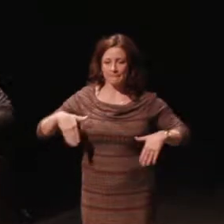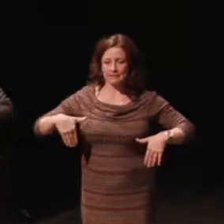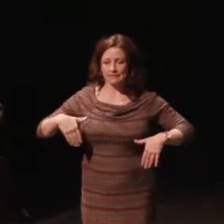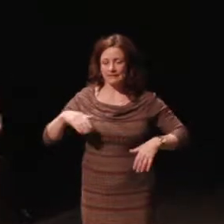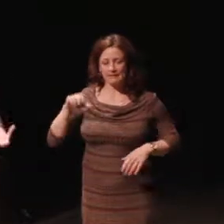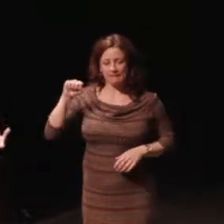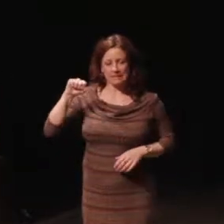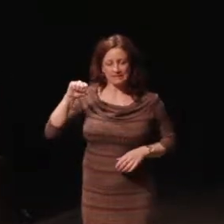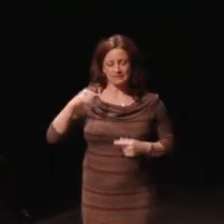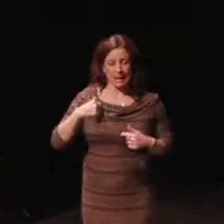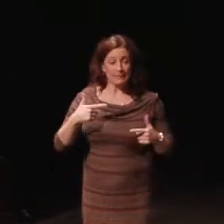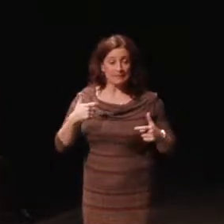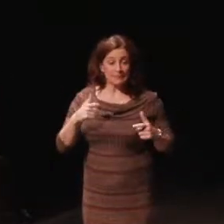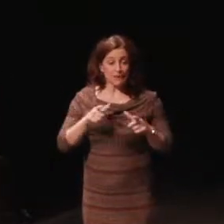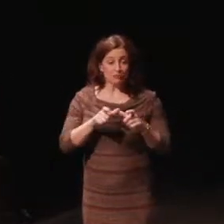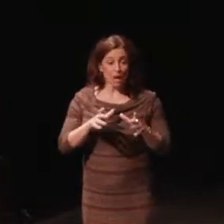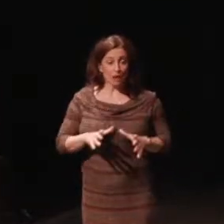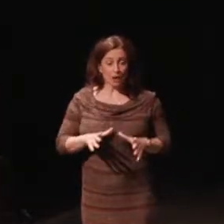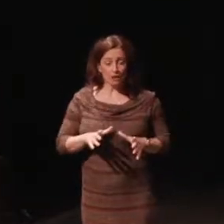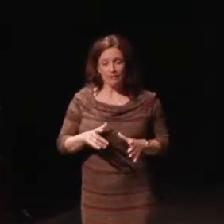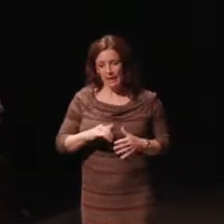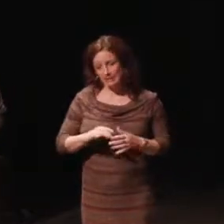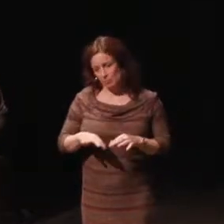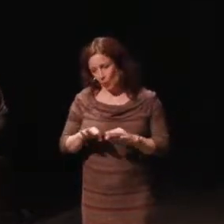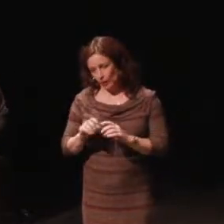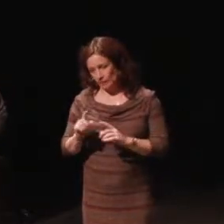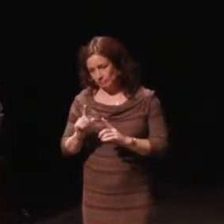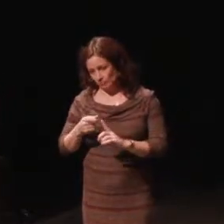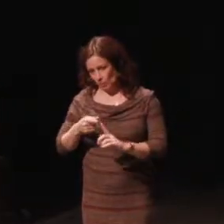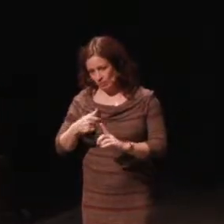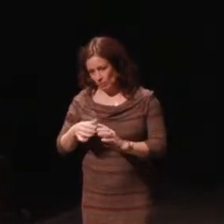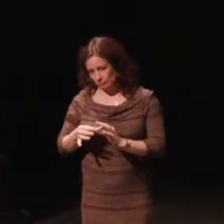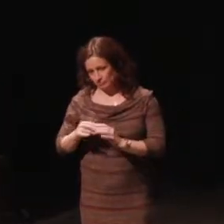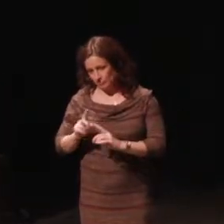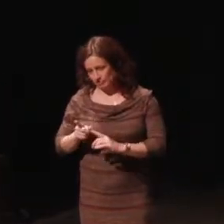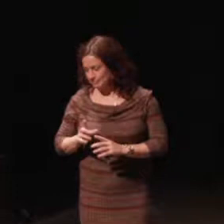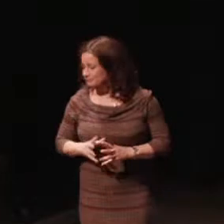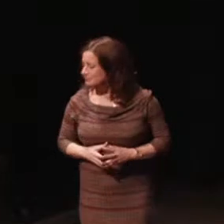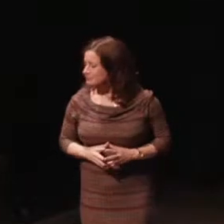which is an important point that will be coming up in a few moments.